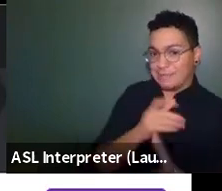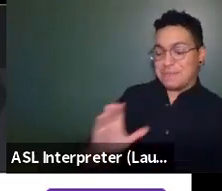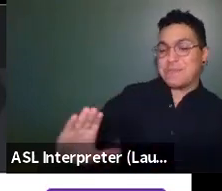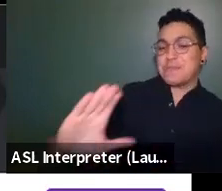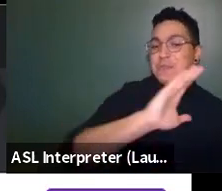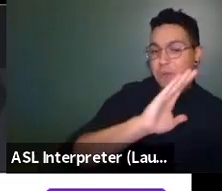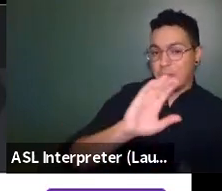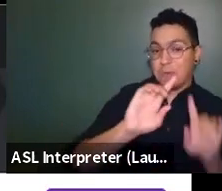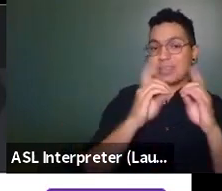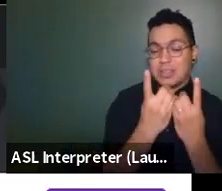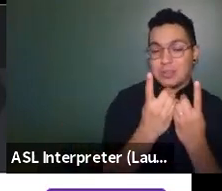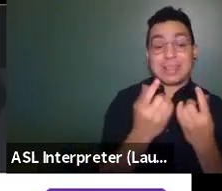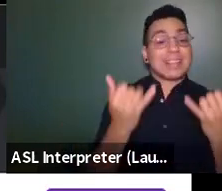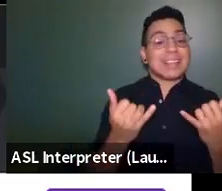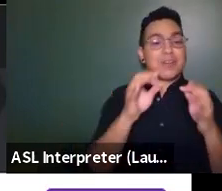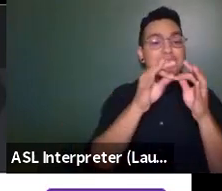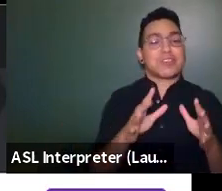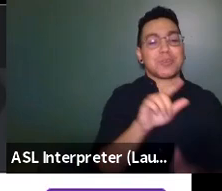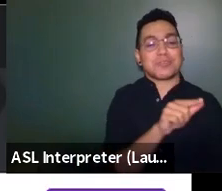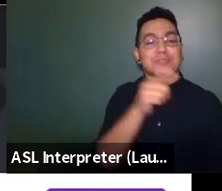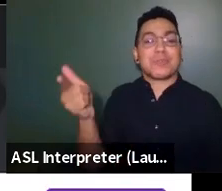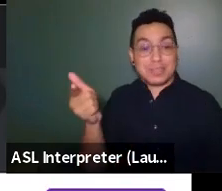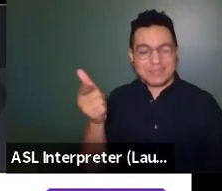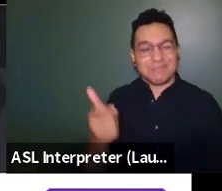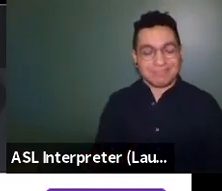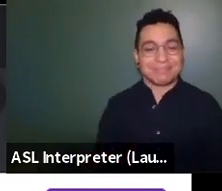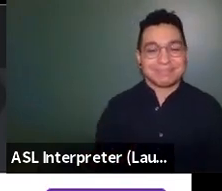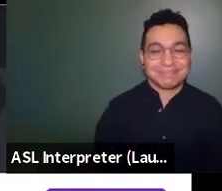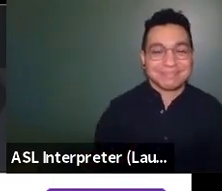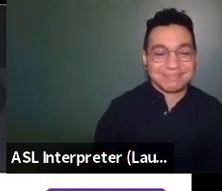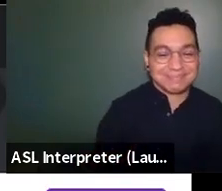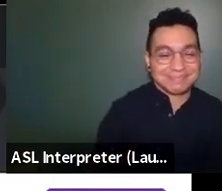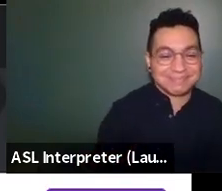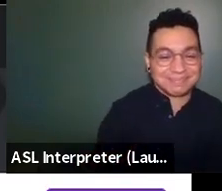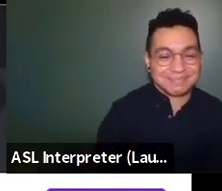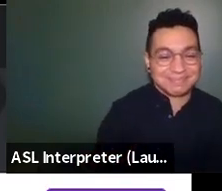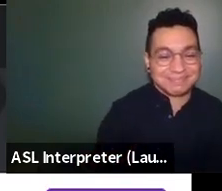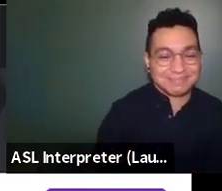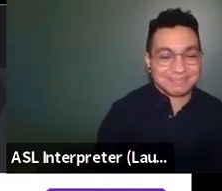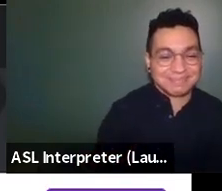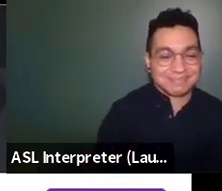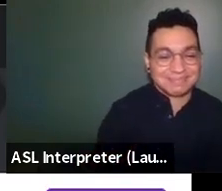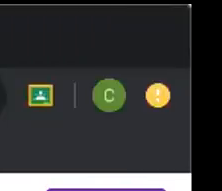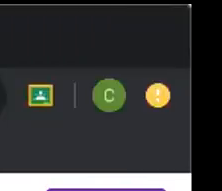ESD 112 - Katherine Livick: district. But if you are going to use Meet you can click this button to generate a link for Meet.